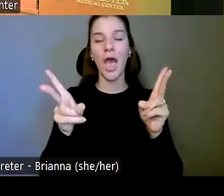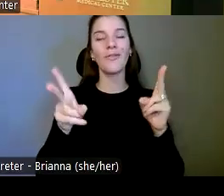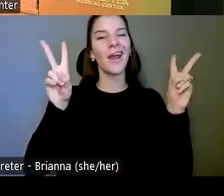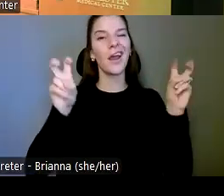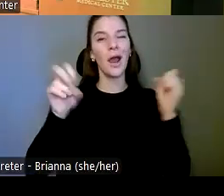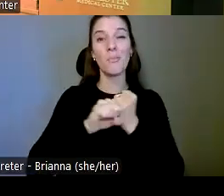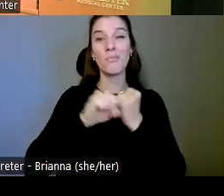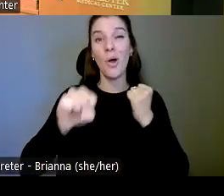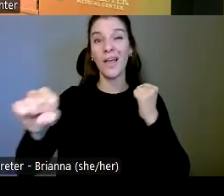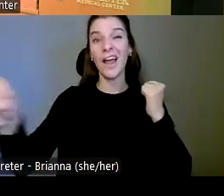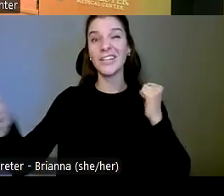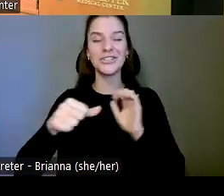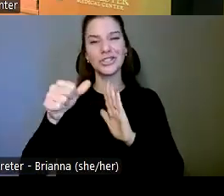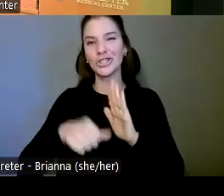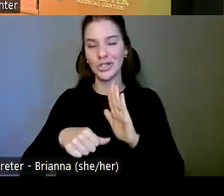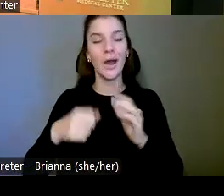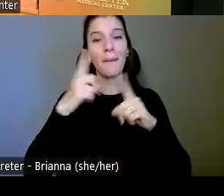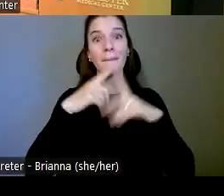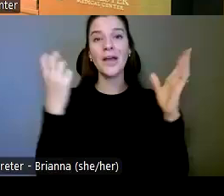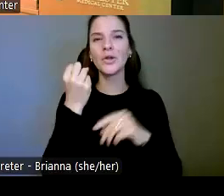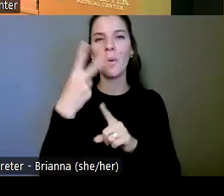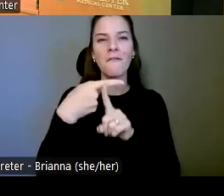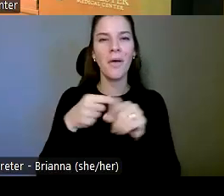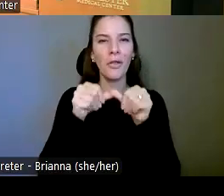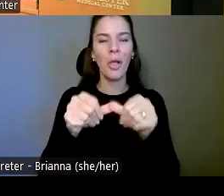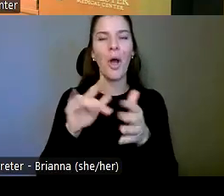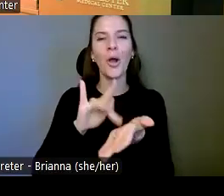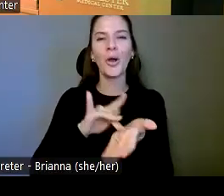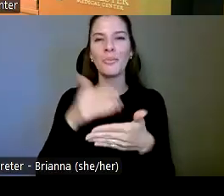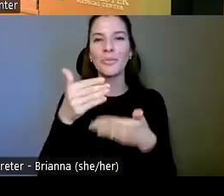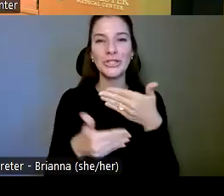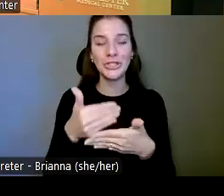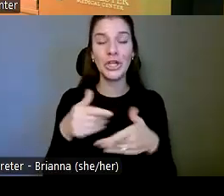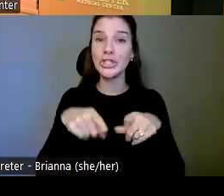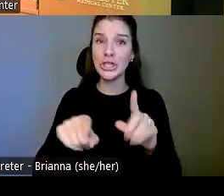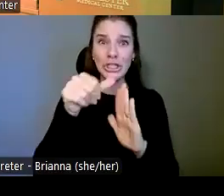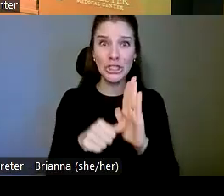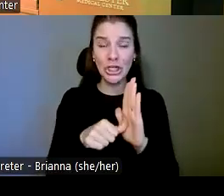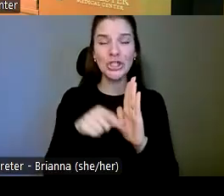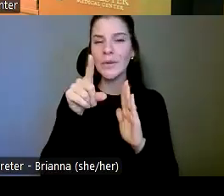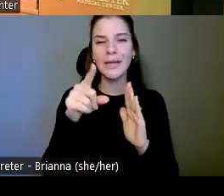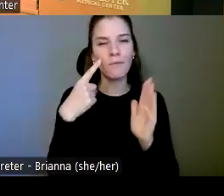say you have a 12-month procedure. And if you in surgery just go in and you don't sterilize